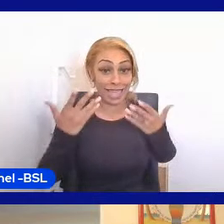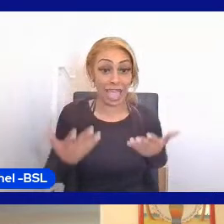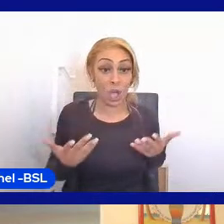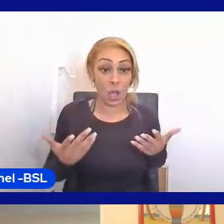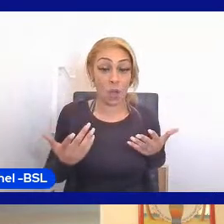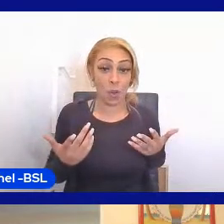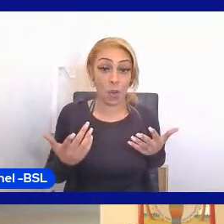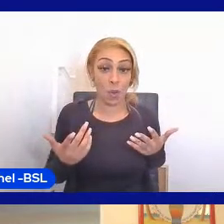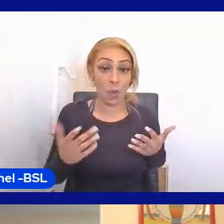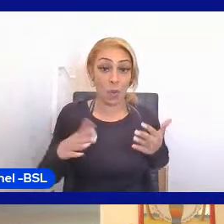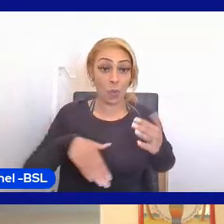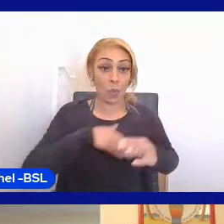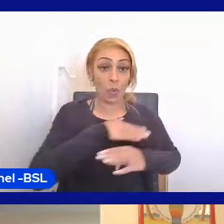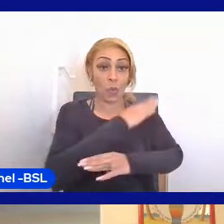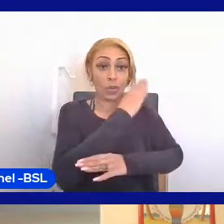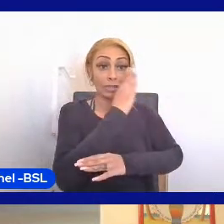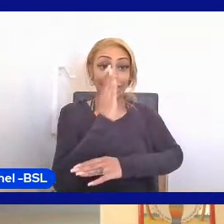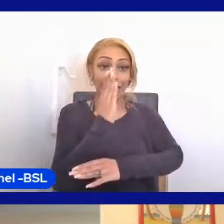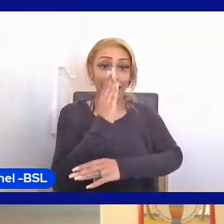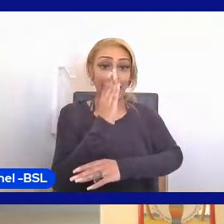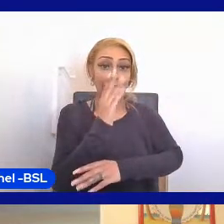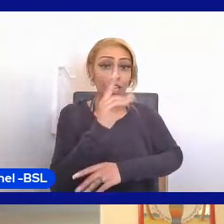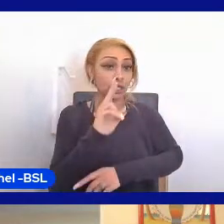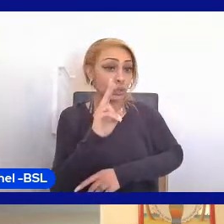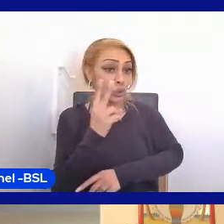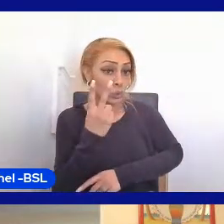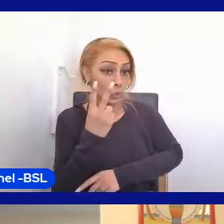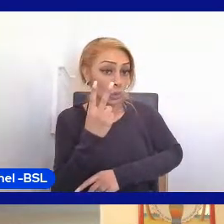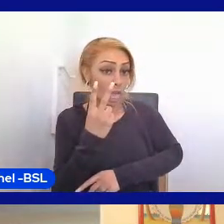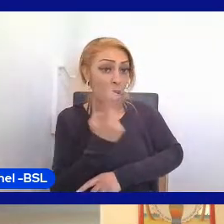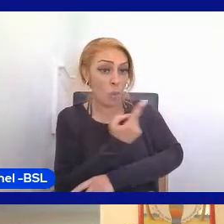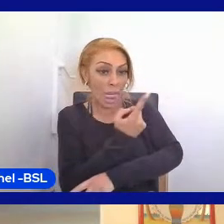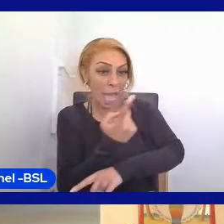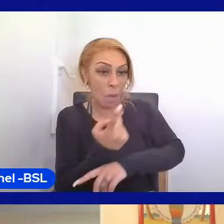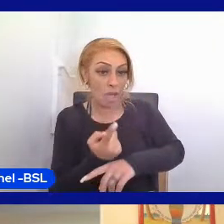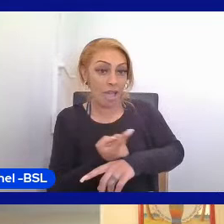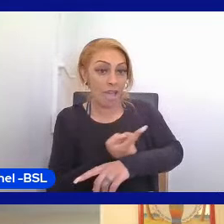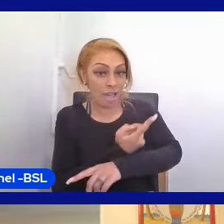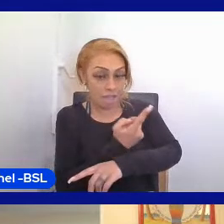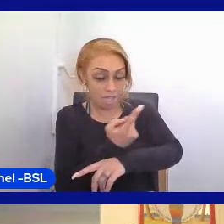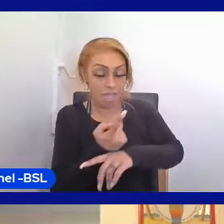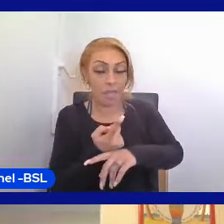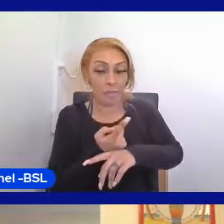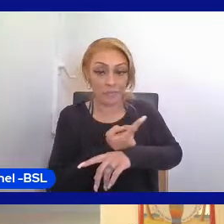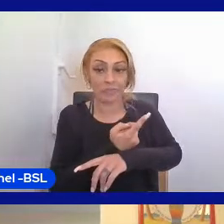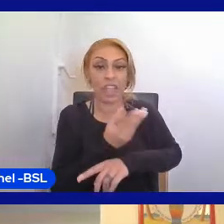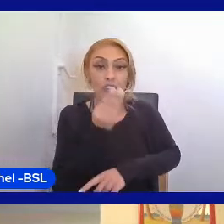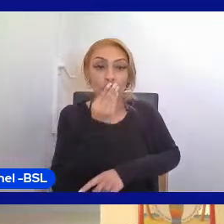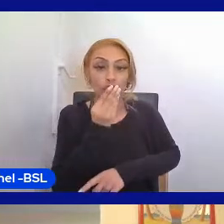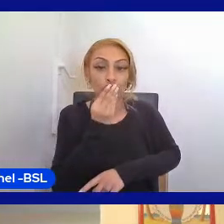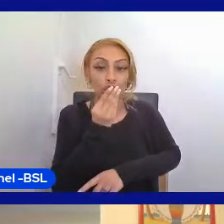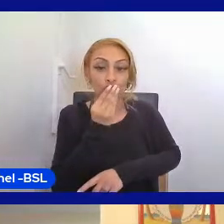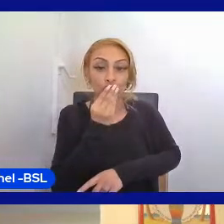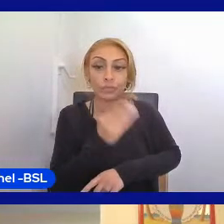four projects are here, to make sure that actually, you get further down the road that you are already on.